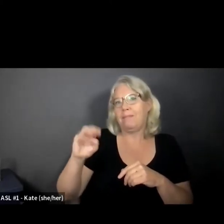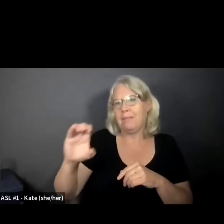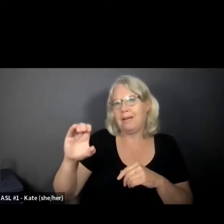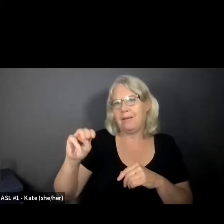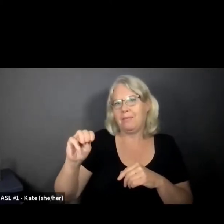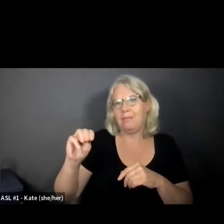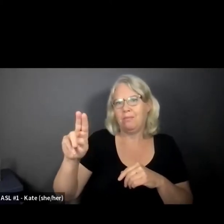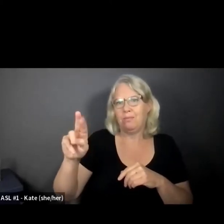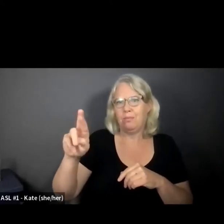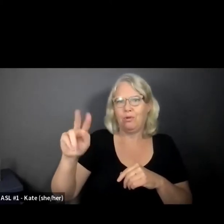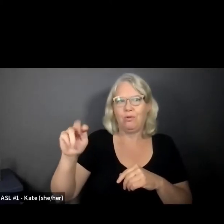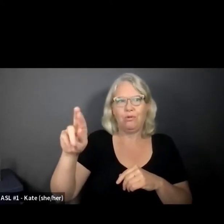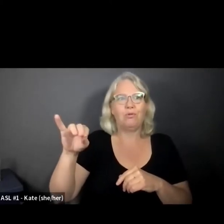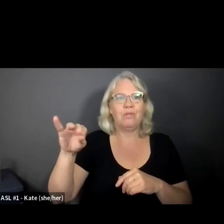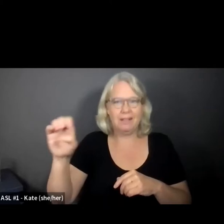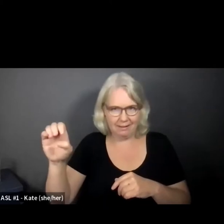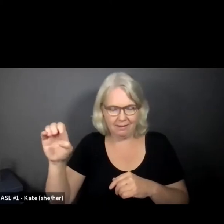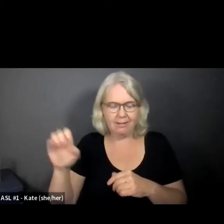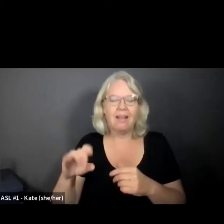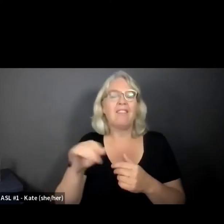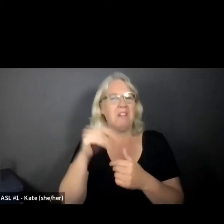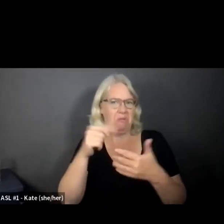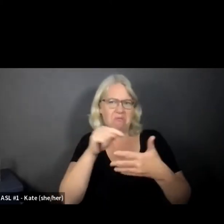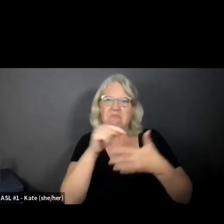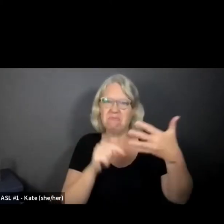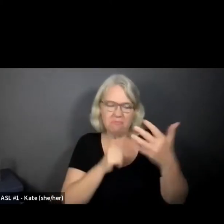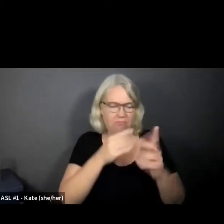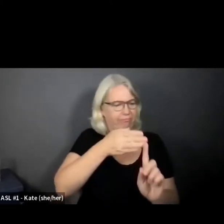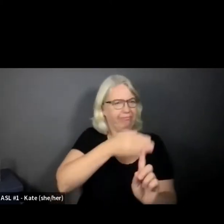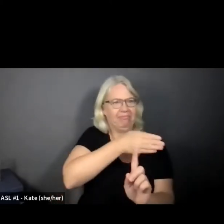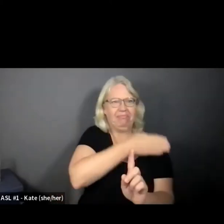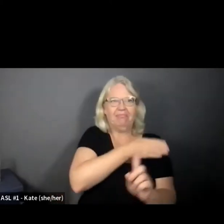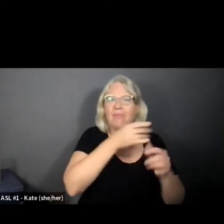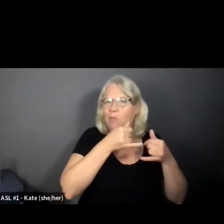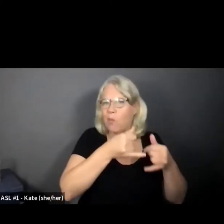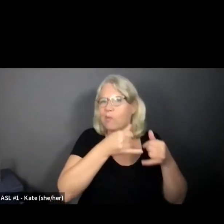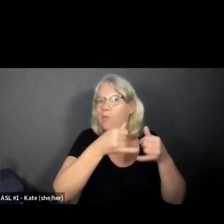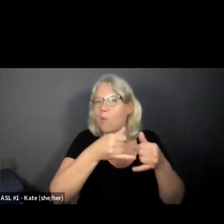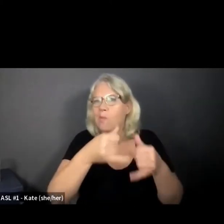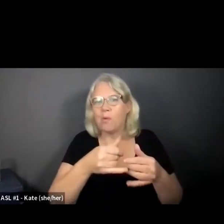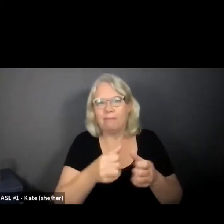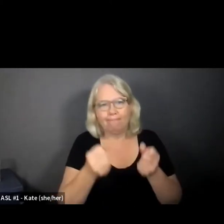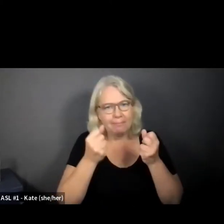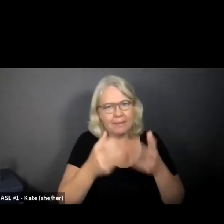AND THE ACCOMPLISHMENTS OF ARCH.